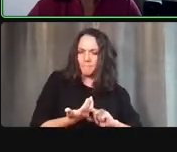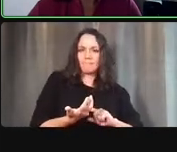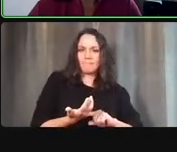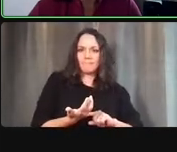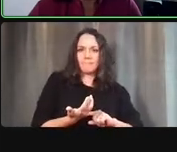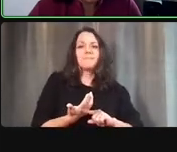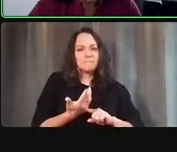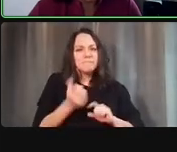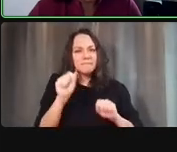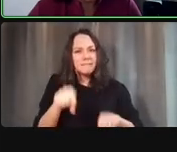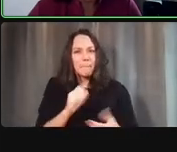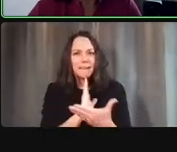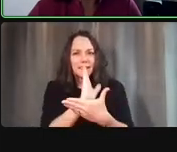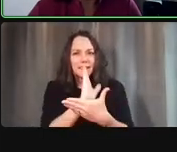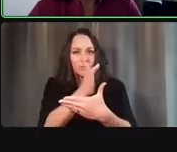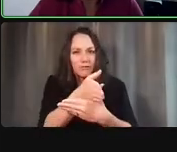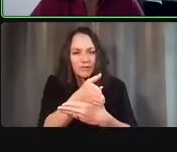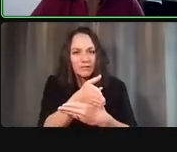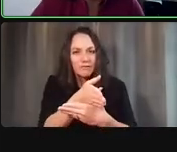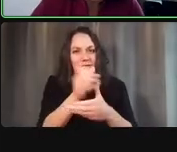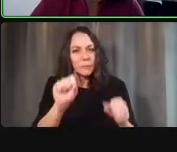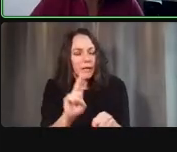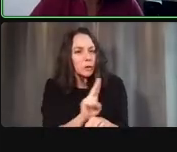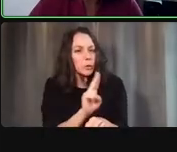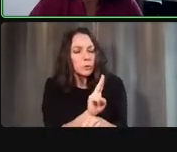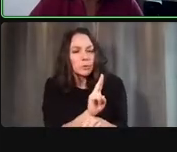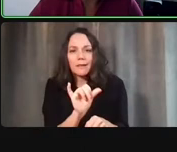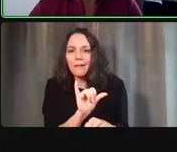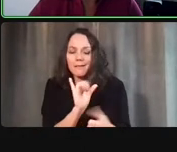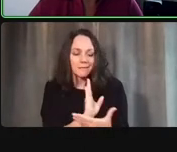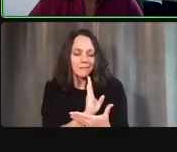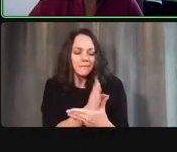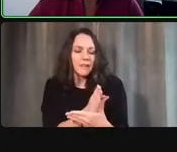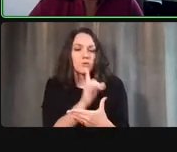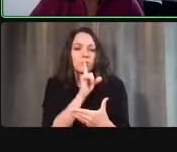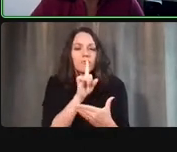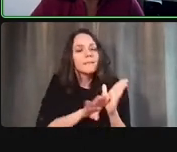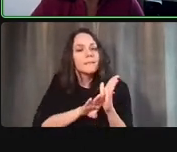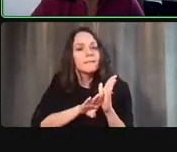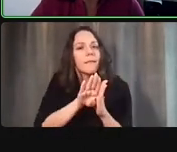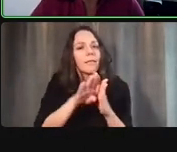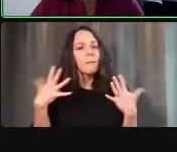It can be used as an intervention to foster wellness and tying poetry